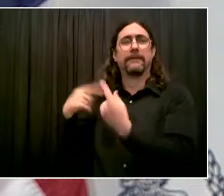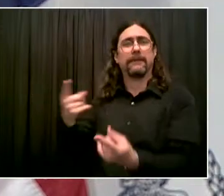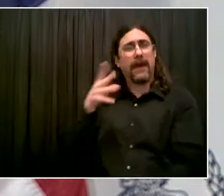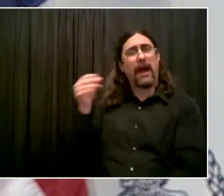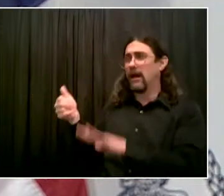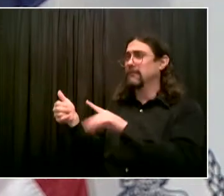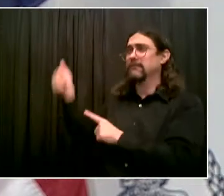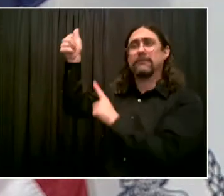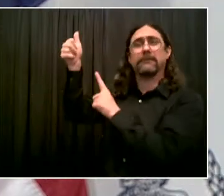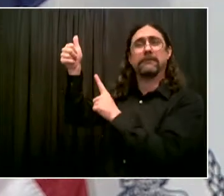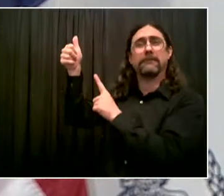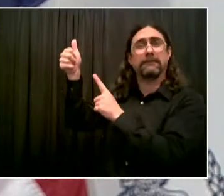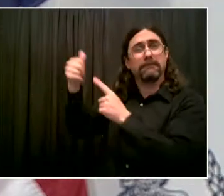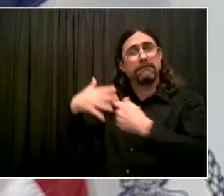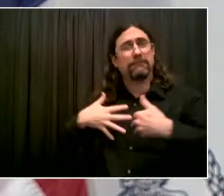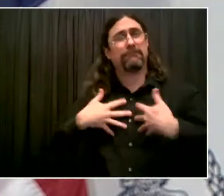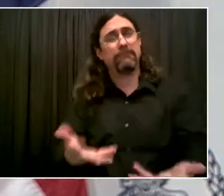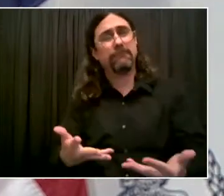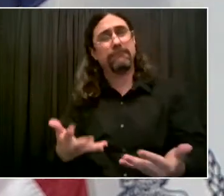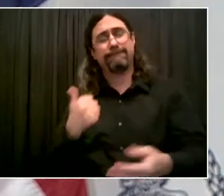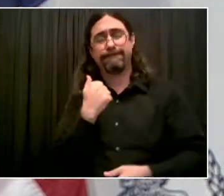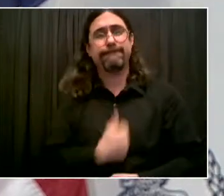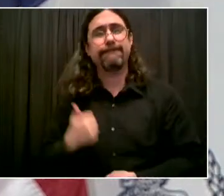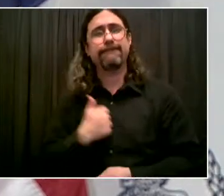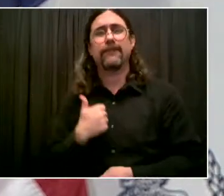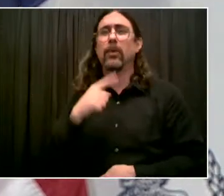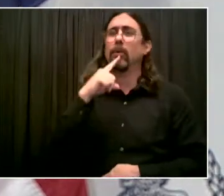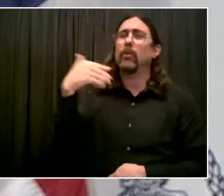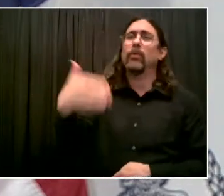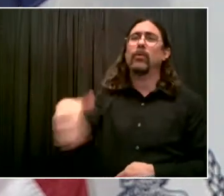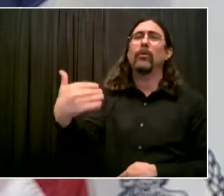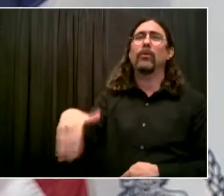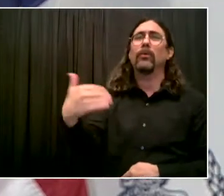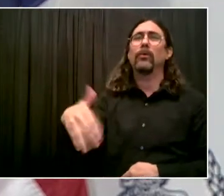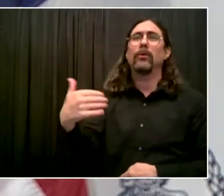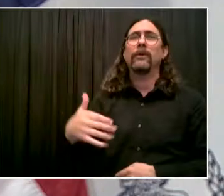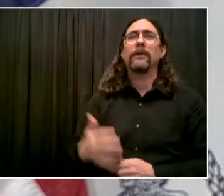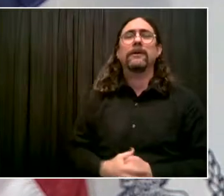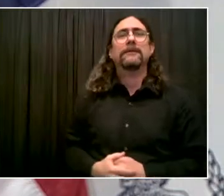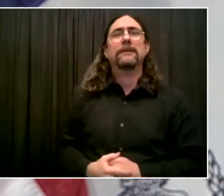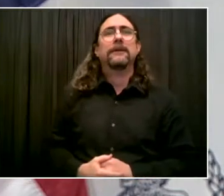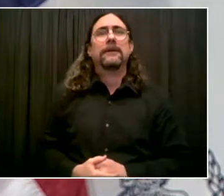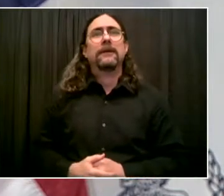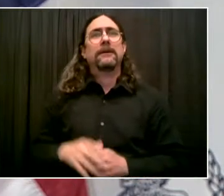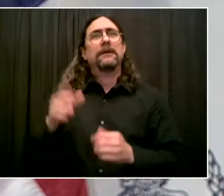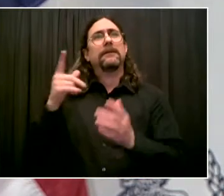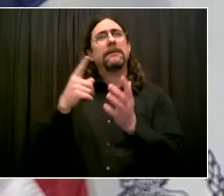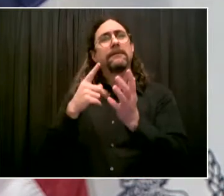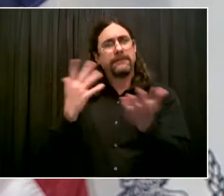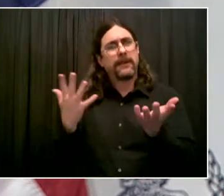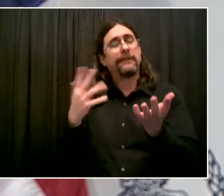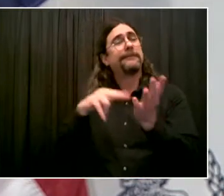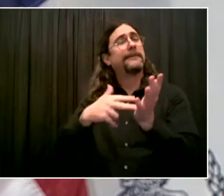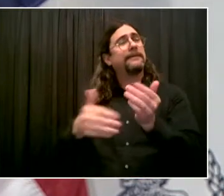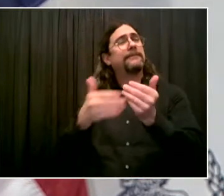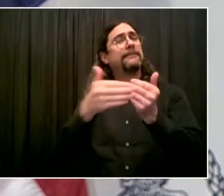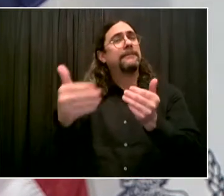. FOR THE HEAD OF THE LARGEST POLICE FORCE IN AMERICA TO SAY T THAANAN D ACKNOWLEDGE THAT FORMALLY IS A VERY BIG MOMENT. AND THEN TO